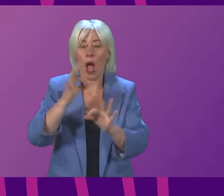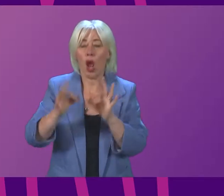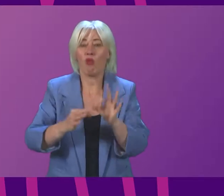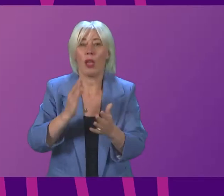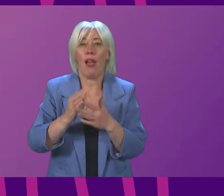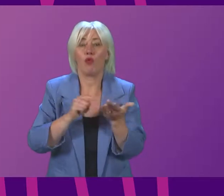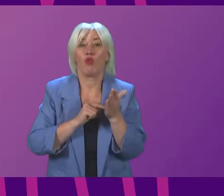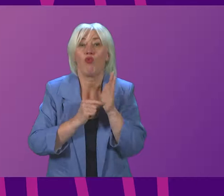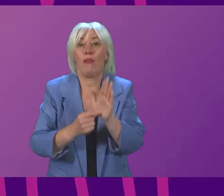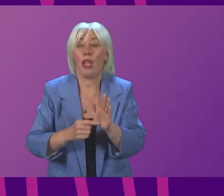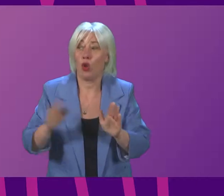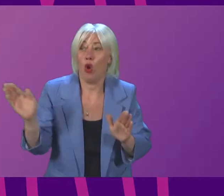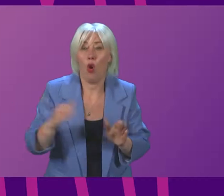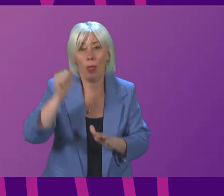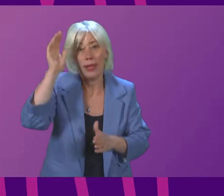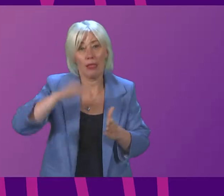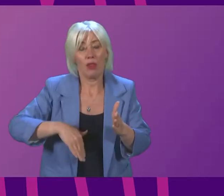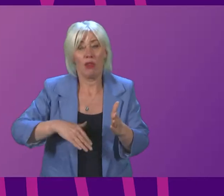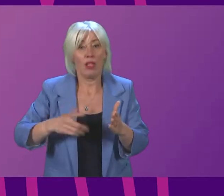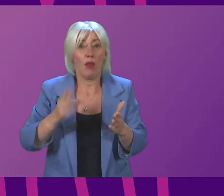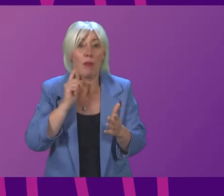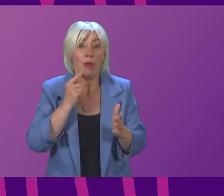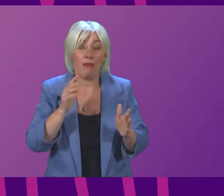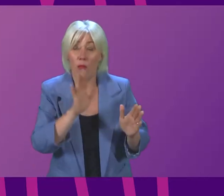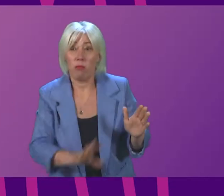the experience of every part of the country. As Mr McMillan will know